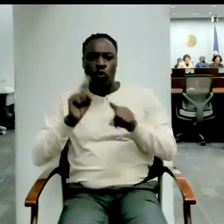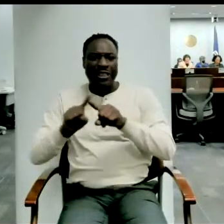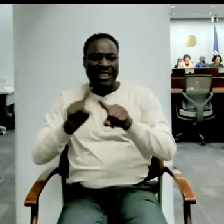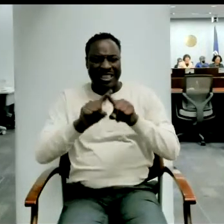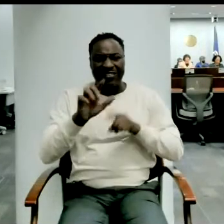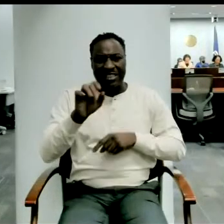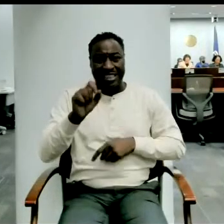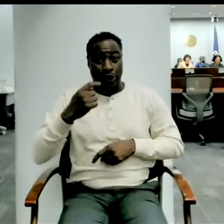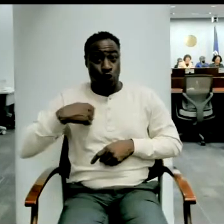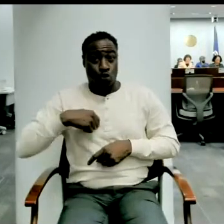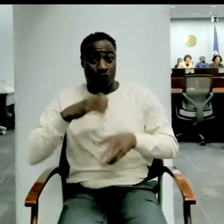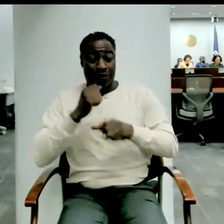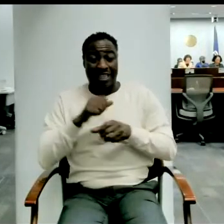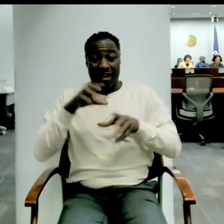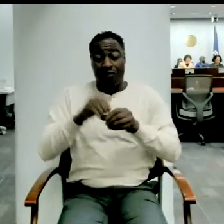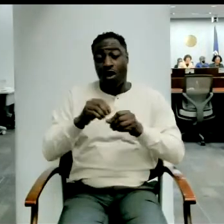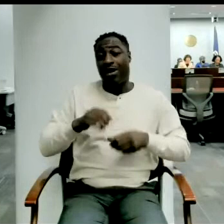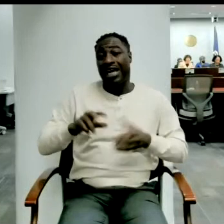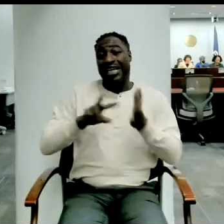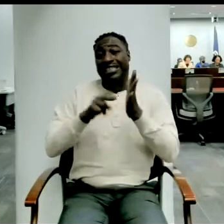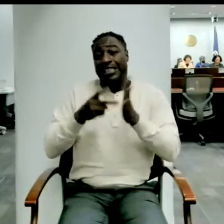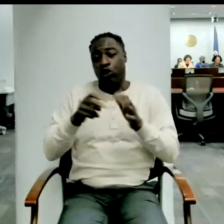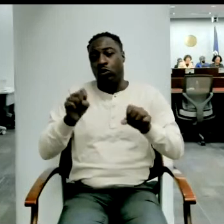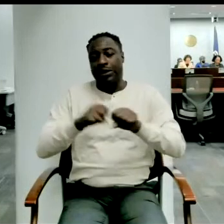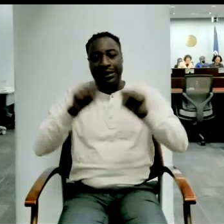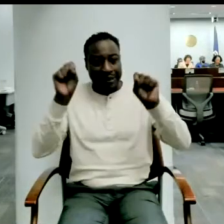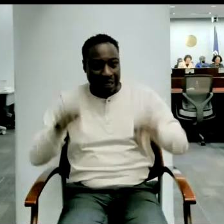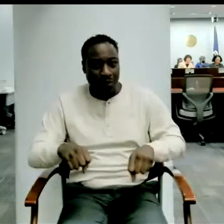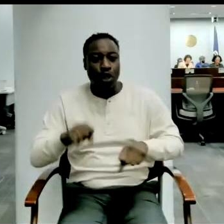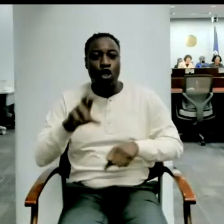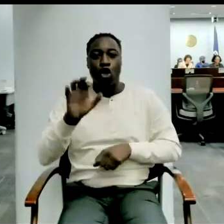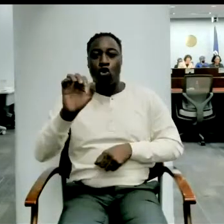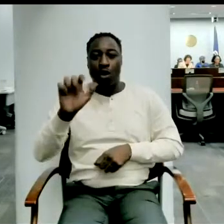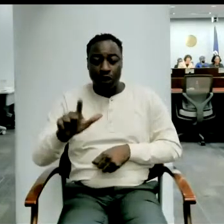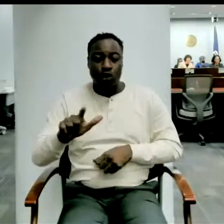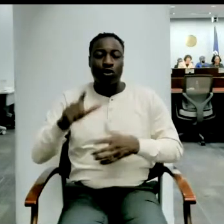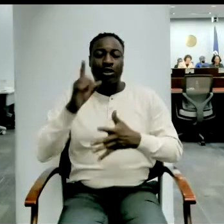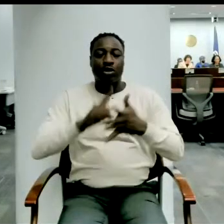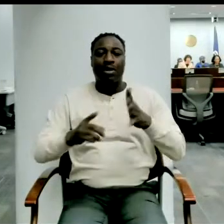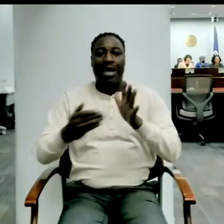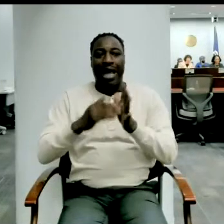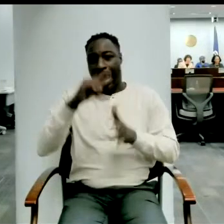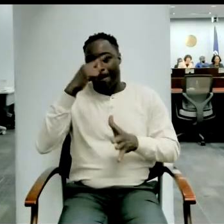involving intentional and systemic race discrimination against Black workers,